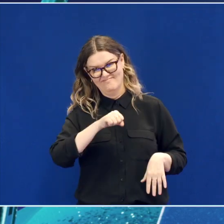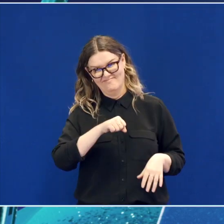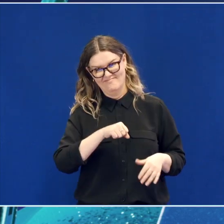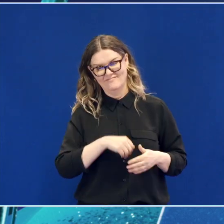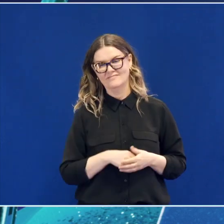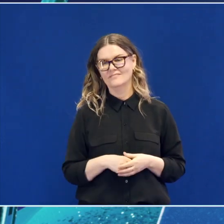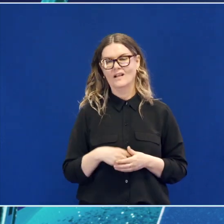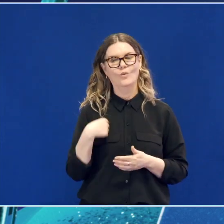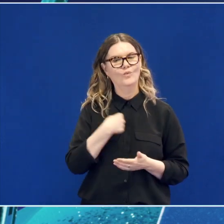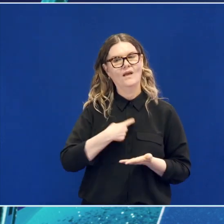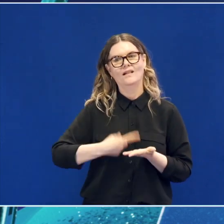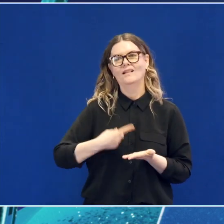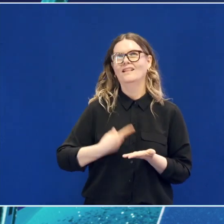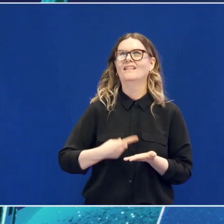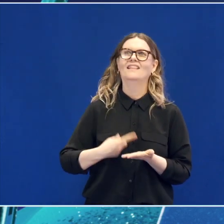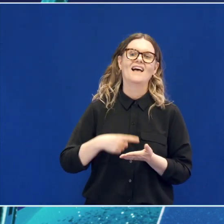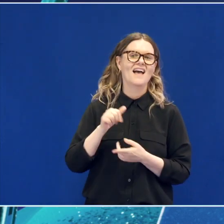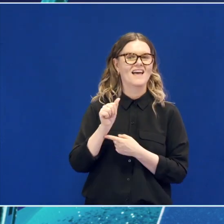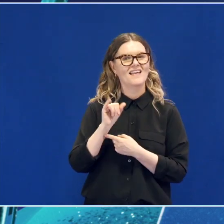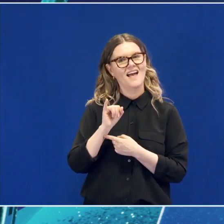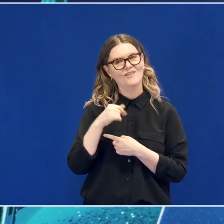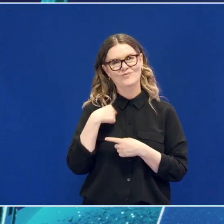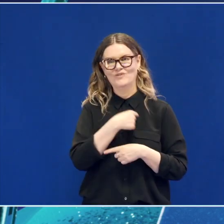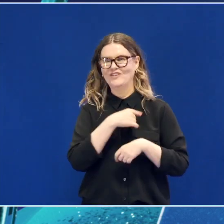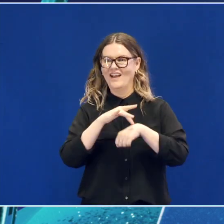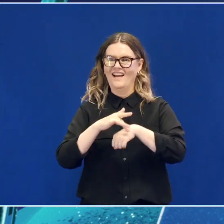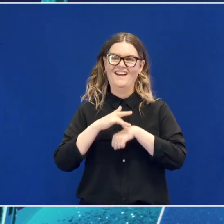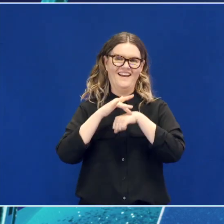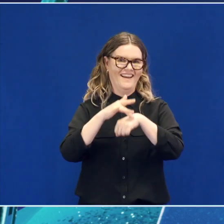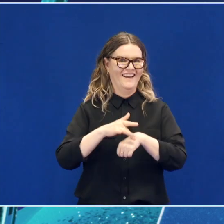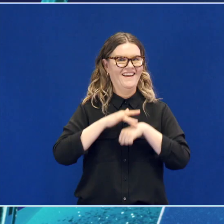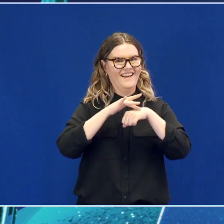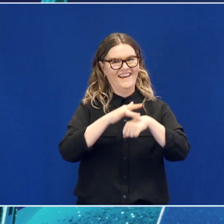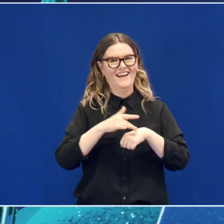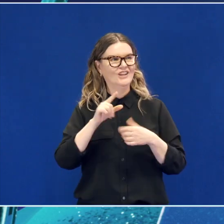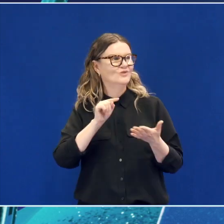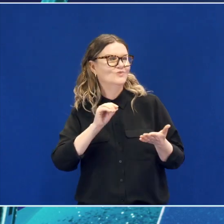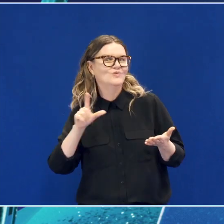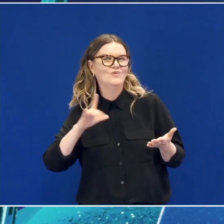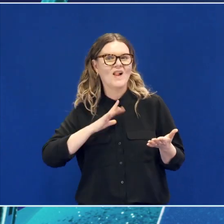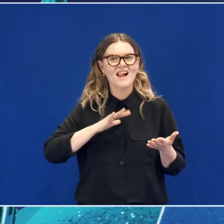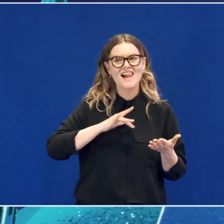I think we can't lose sight of the fact that our -- the developer culture,